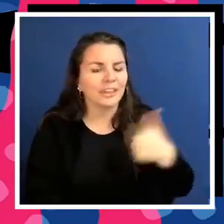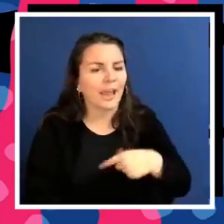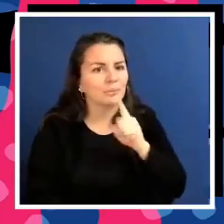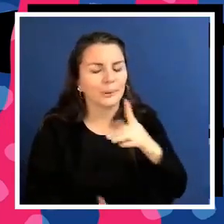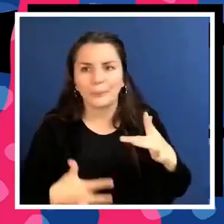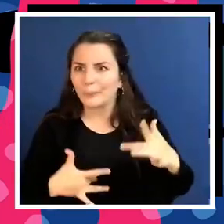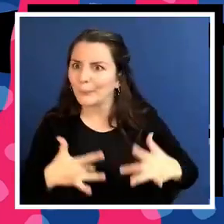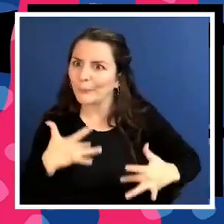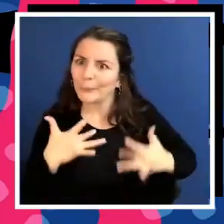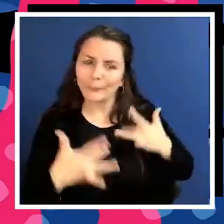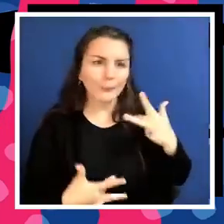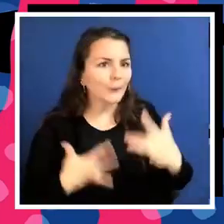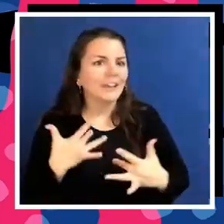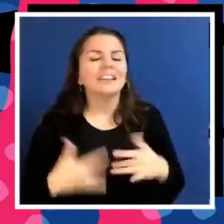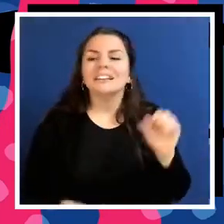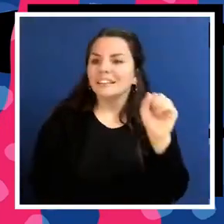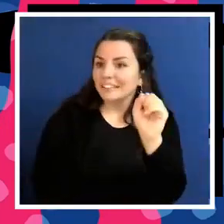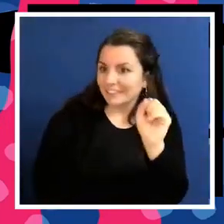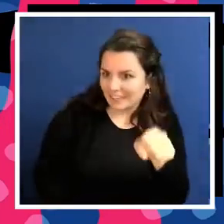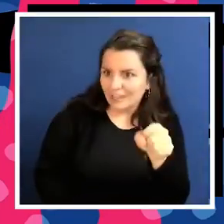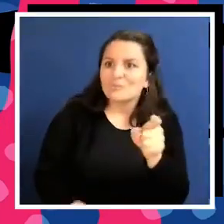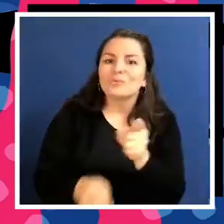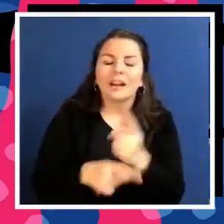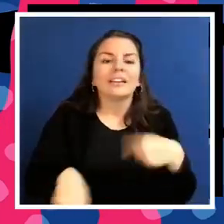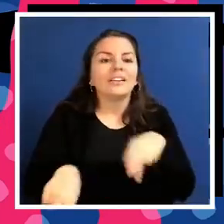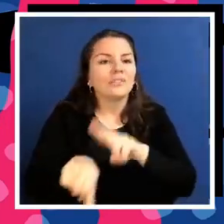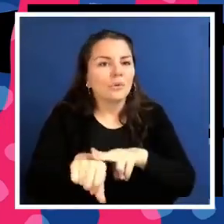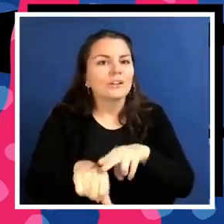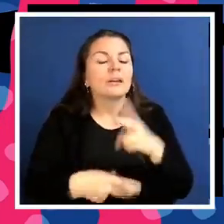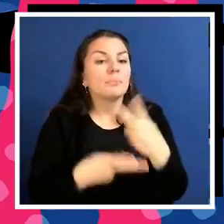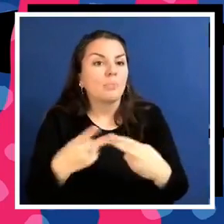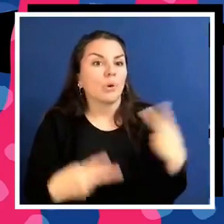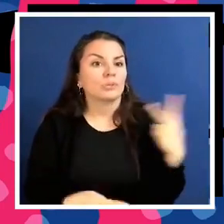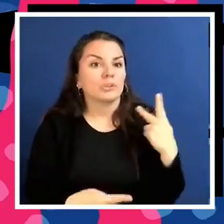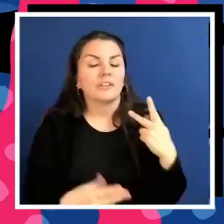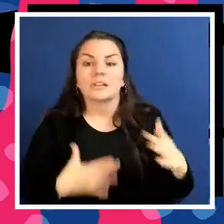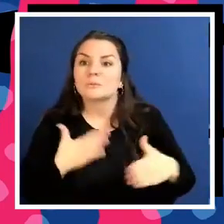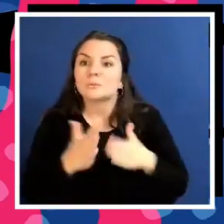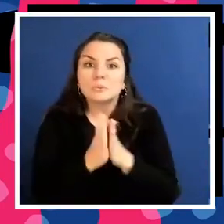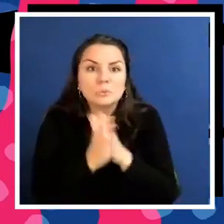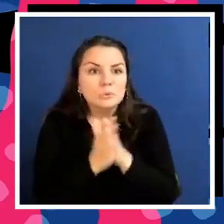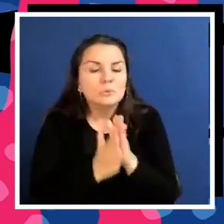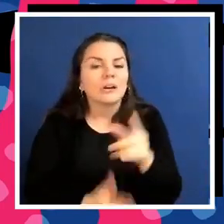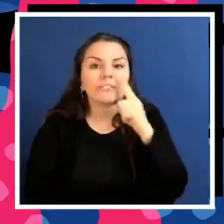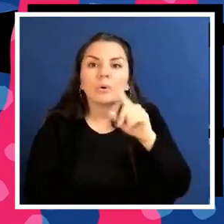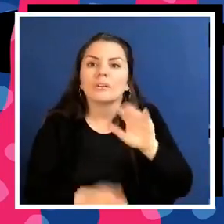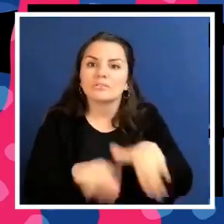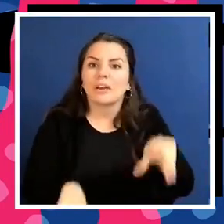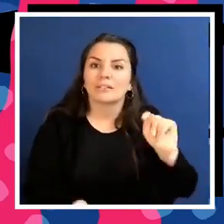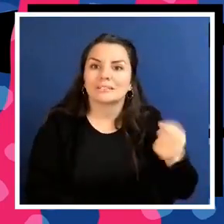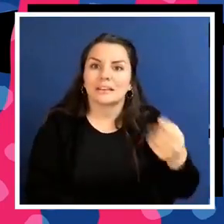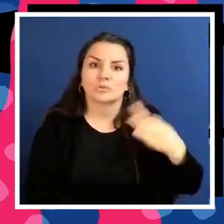KNEW WE WERE GOING TO HAVE RG